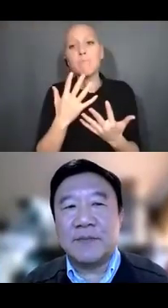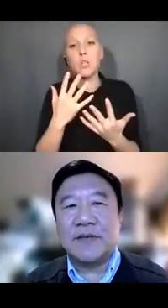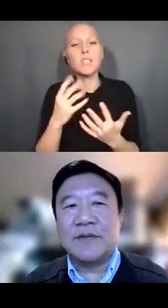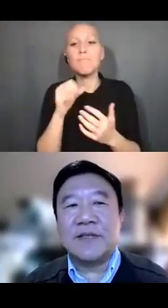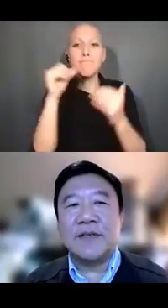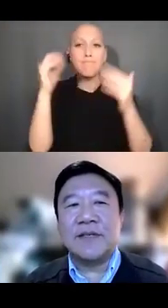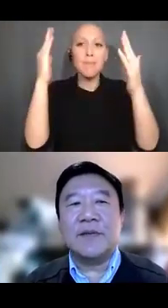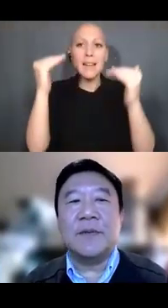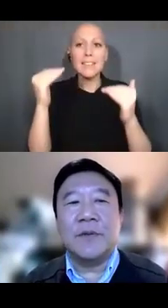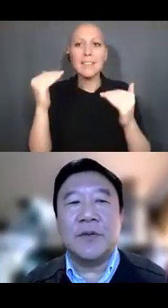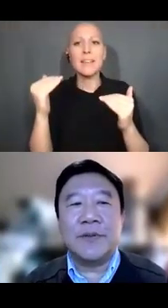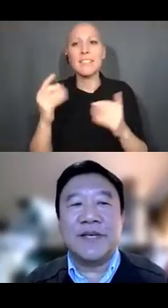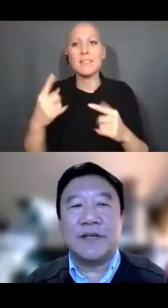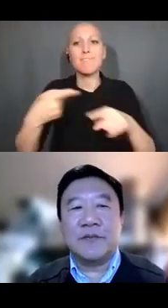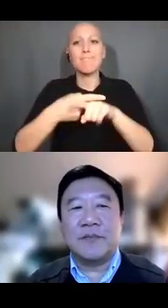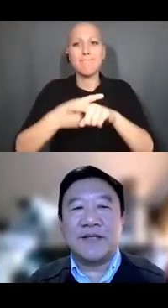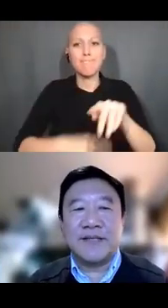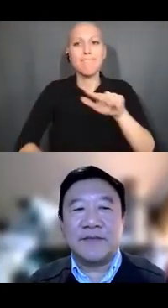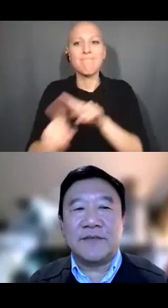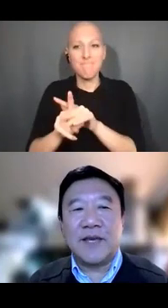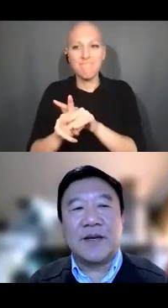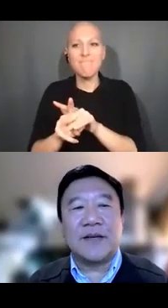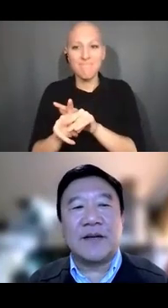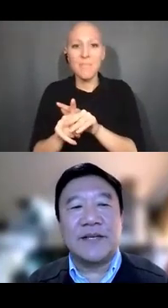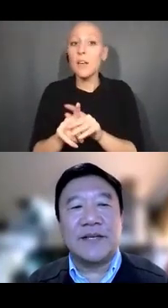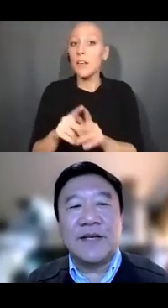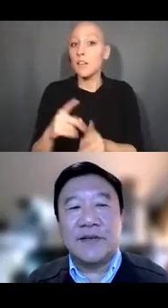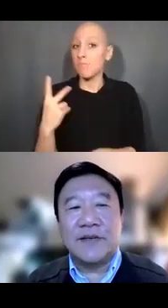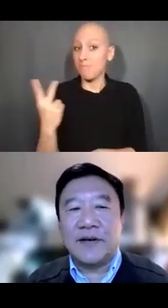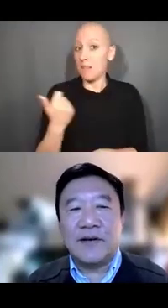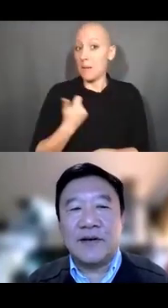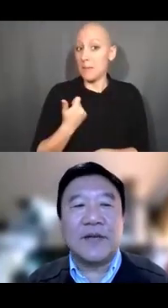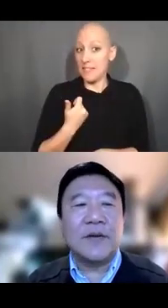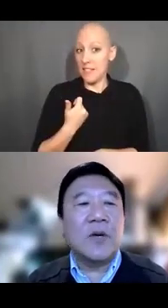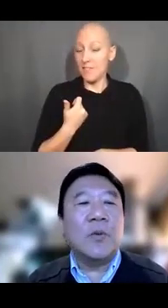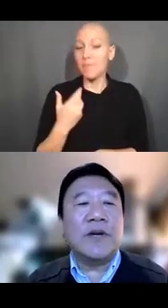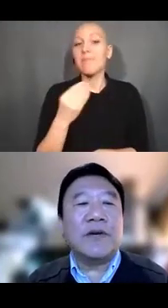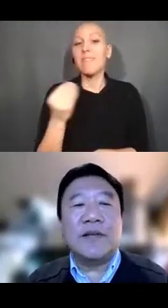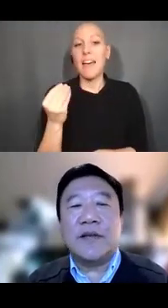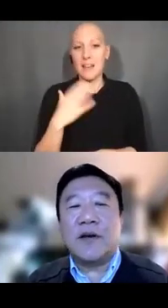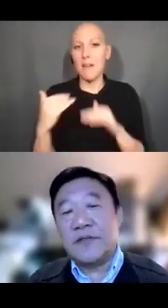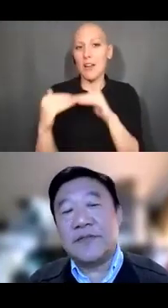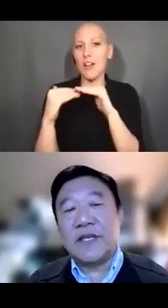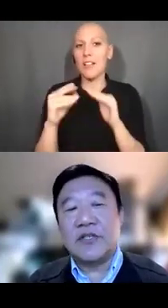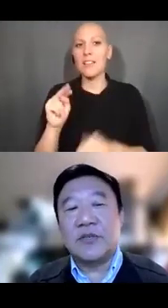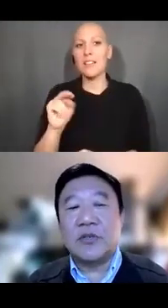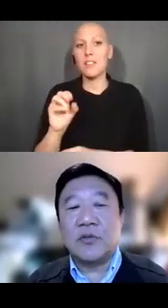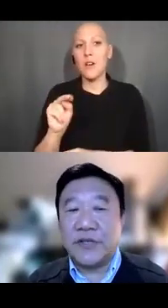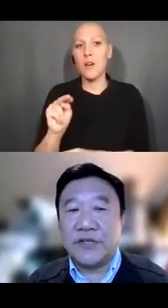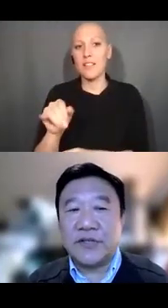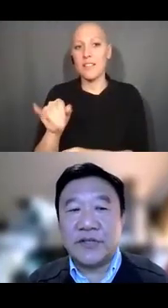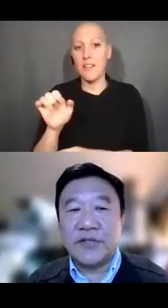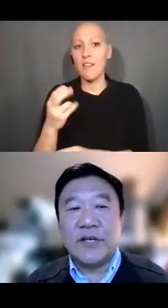so you will here from myself and my colleague, Nonye Harvey. We are in the office of Extramural Research.